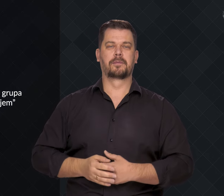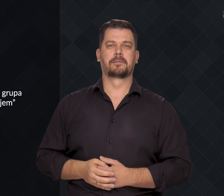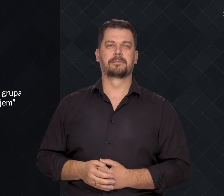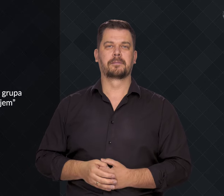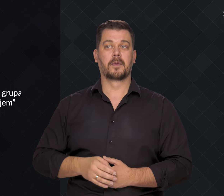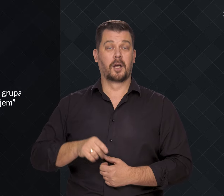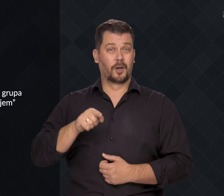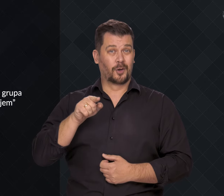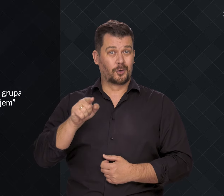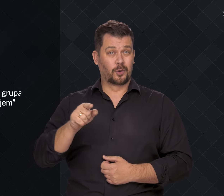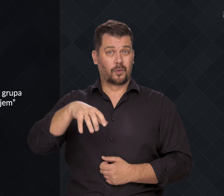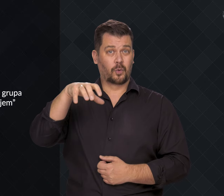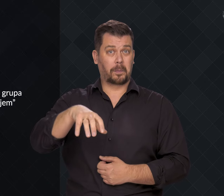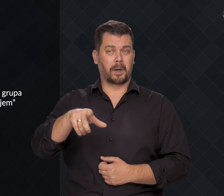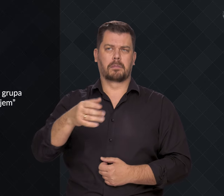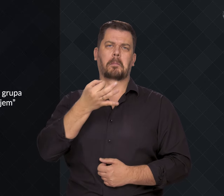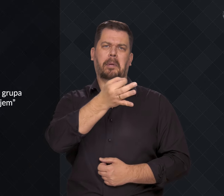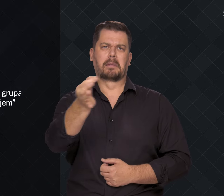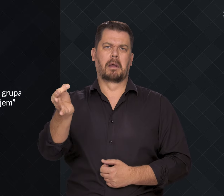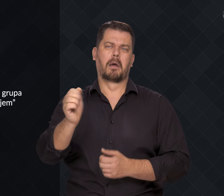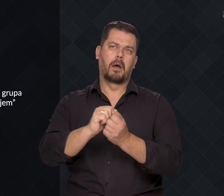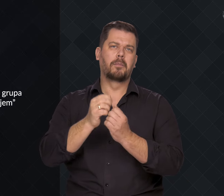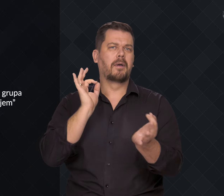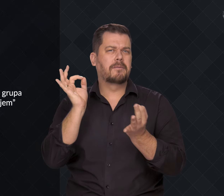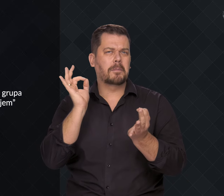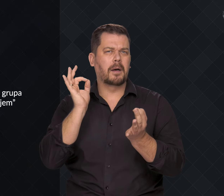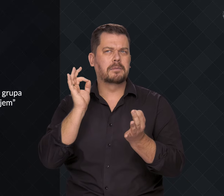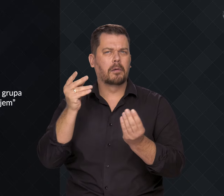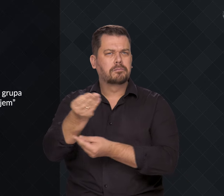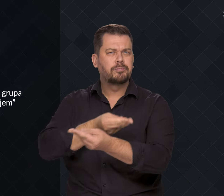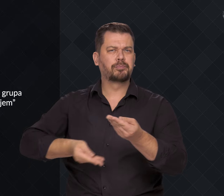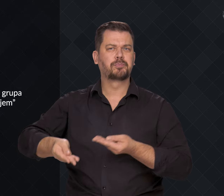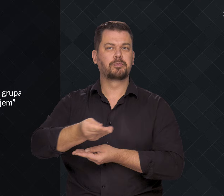In such a group, you can ask questions, search for information,